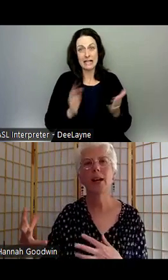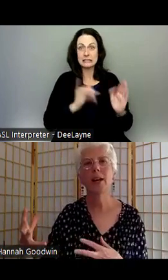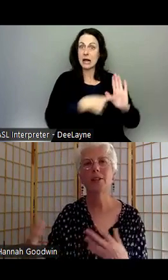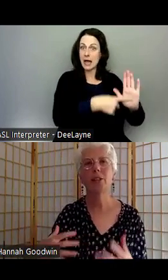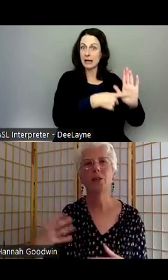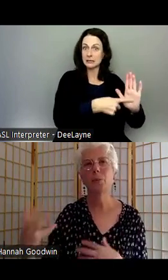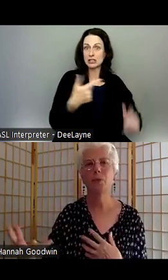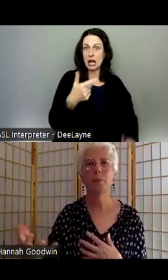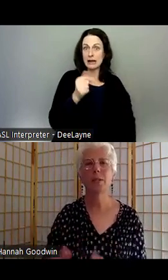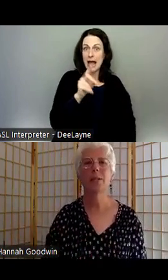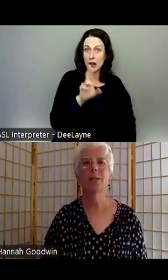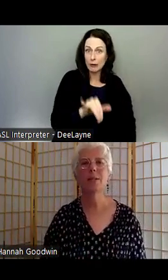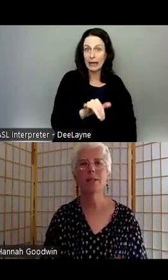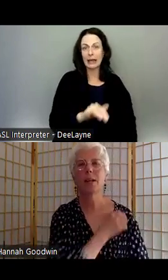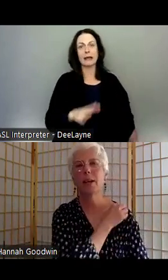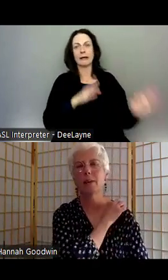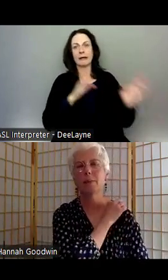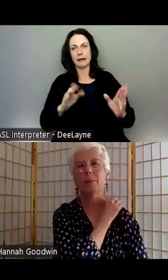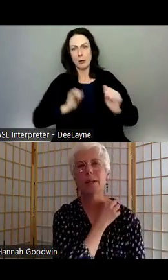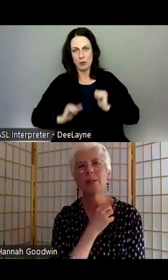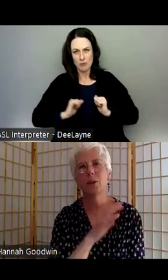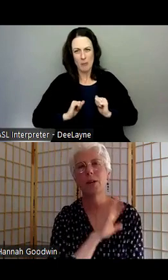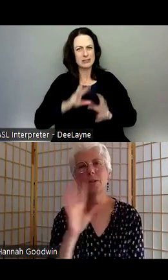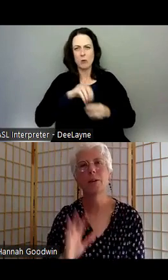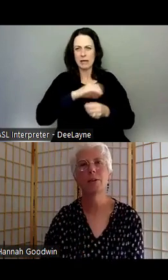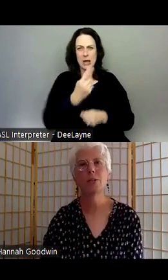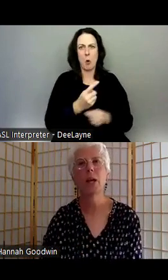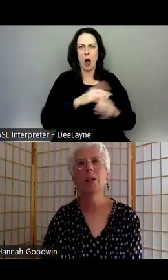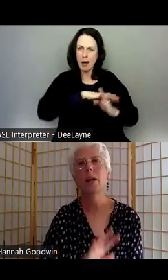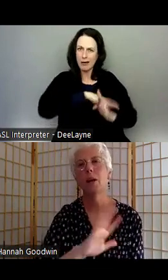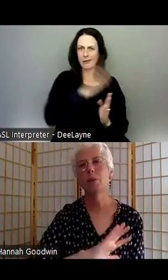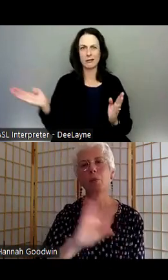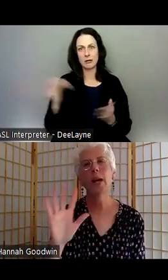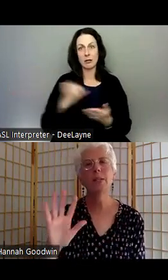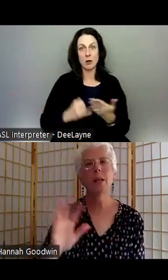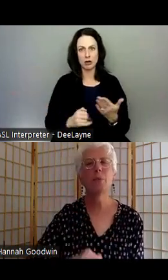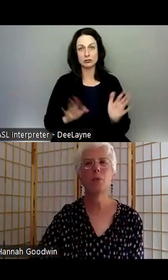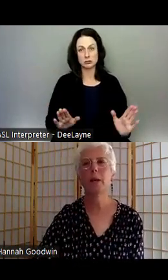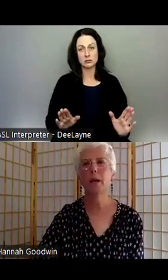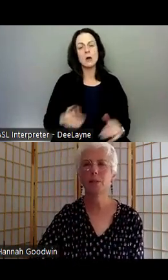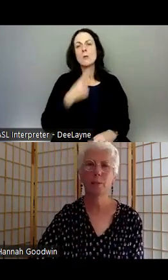and they do performances, things like that. But it is across the arts and when I say performing arts,